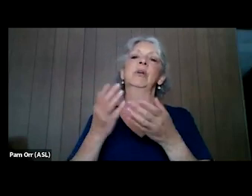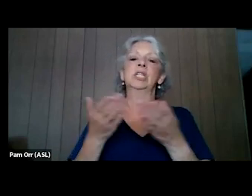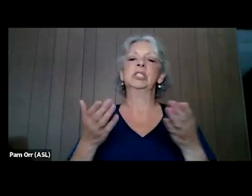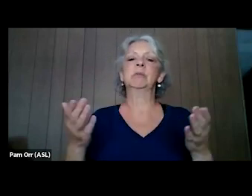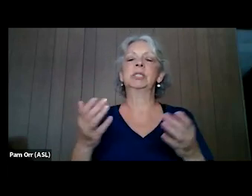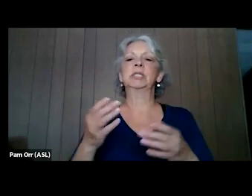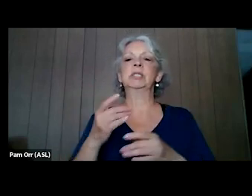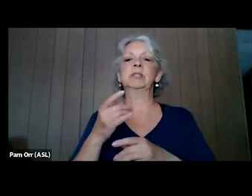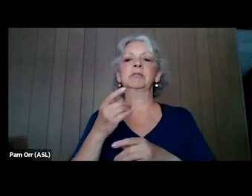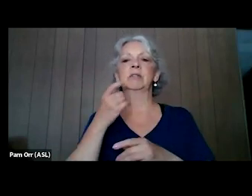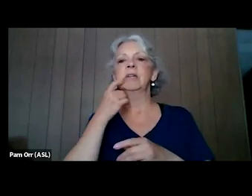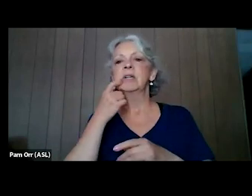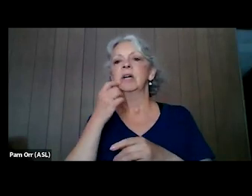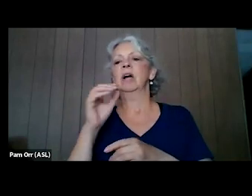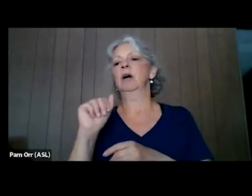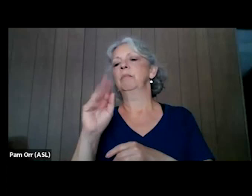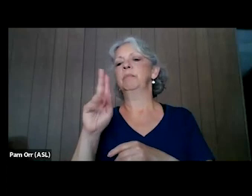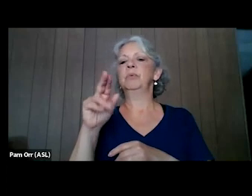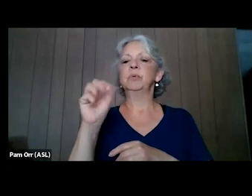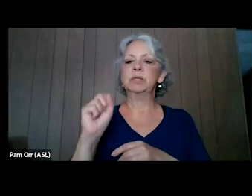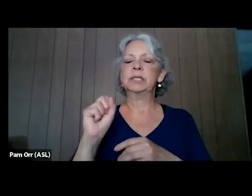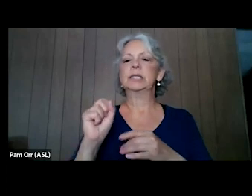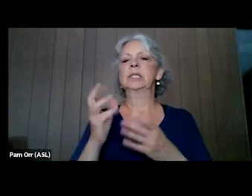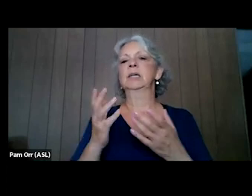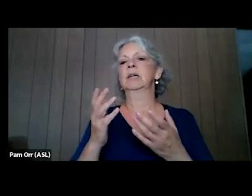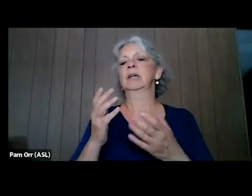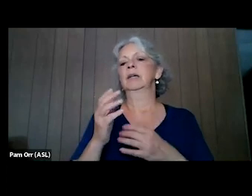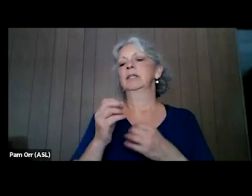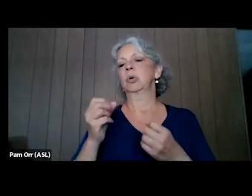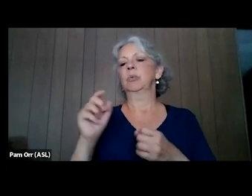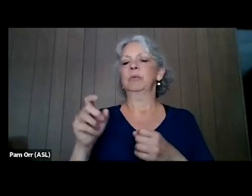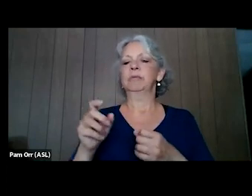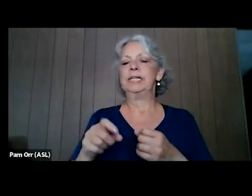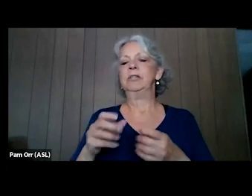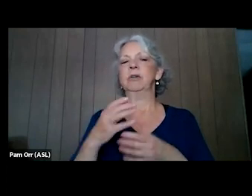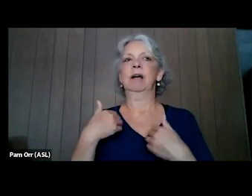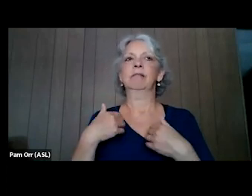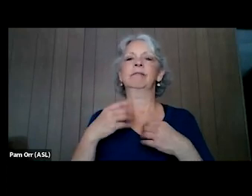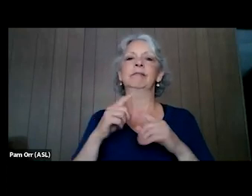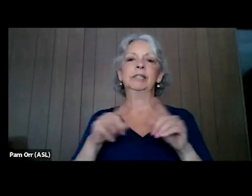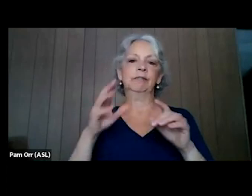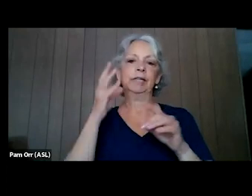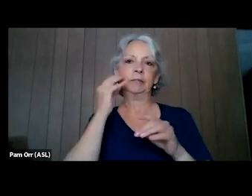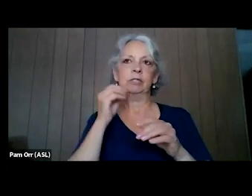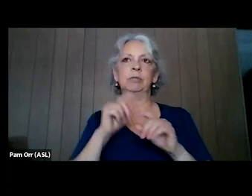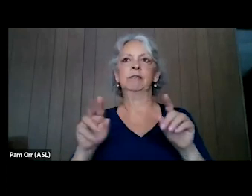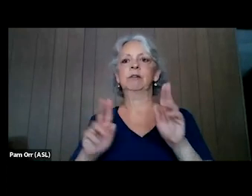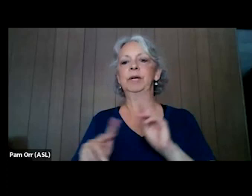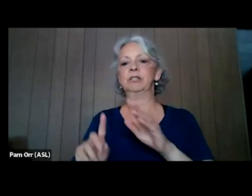is kind of directly in their backyard that they've had to adjust, and you know, get used to the different experiences of patients coming in. But I think it's just really important to make sure